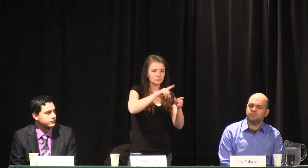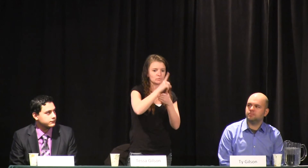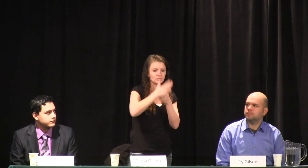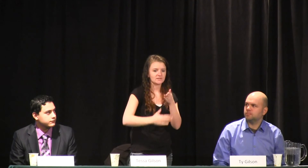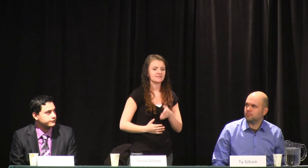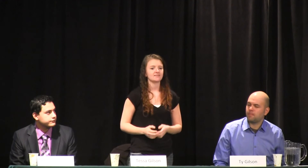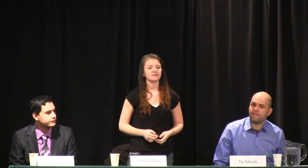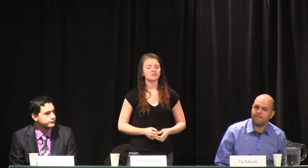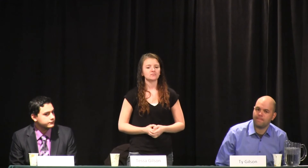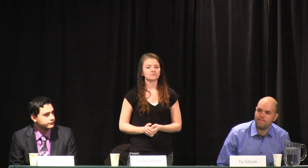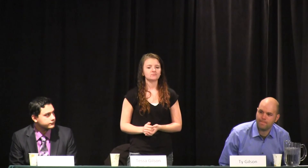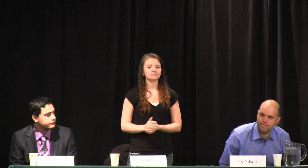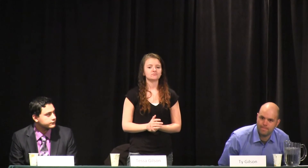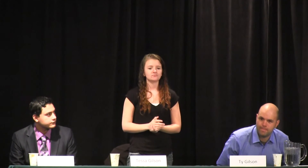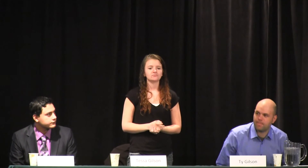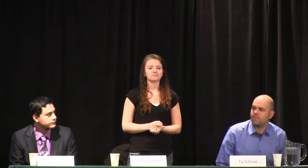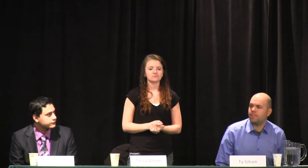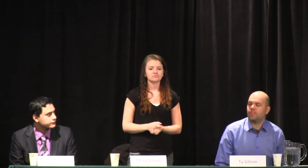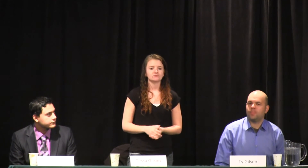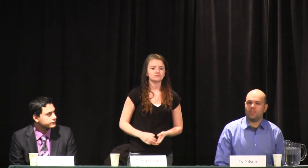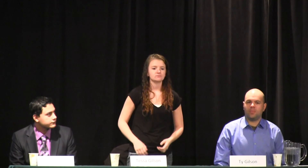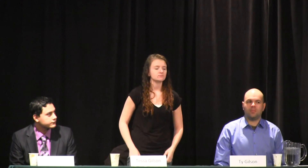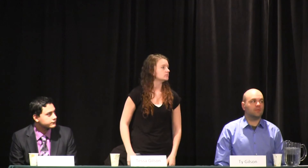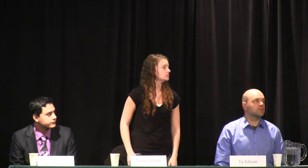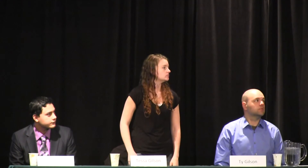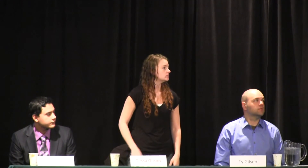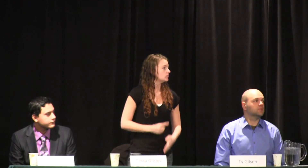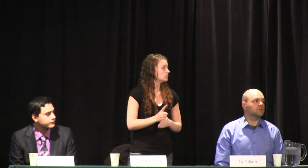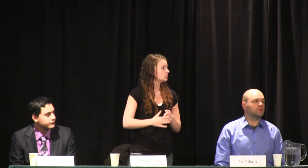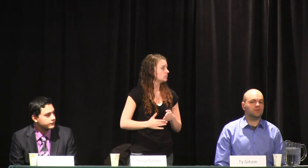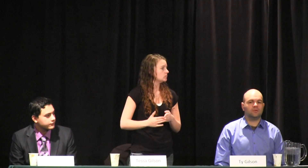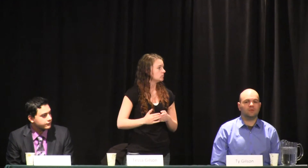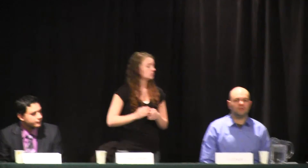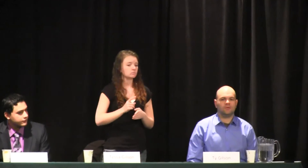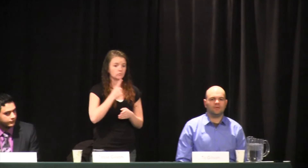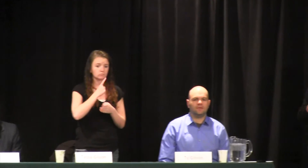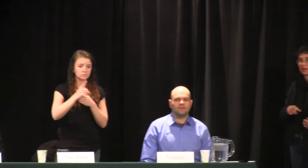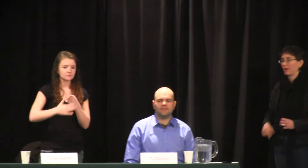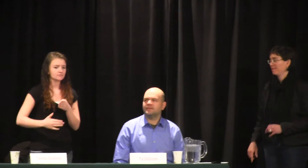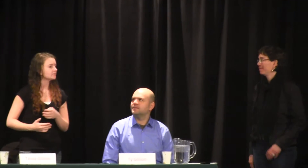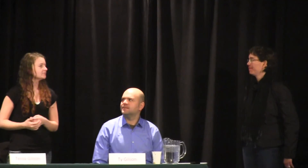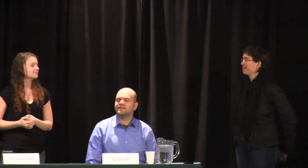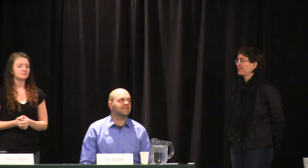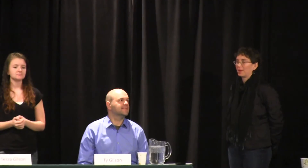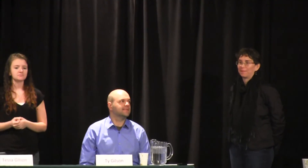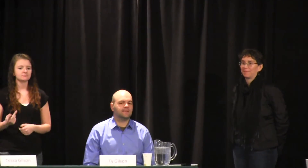when I was at North Dakota State, so I have some work experience from there. On the weekends.